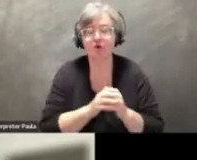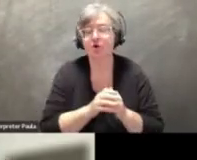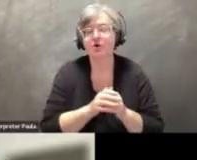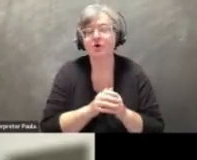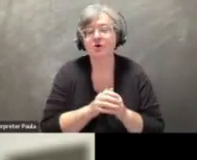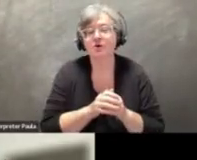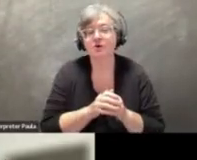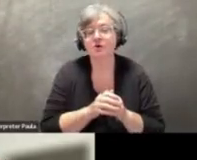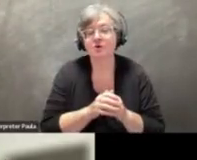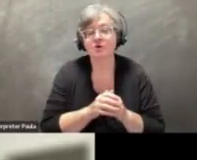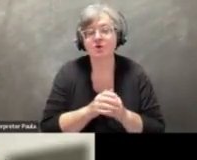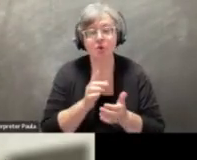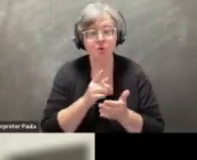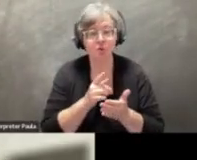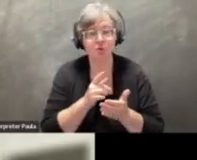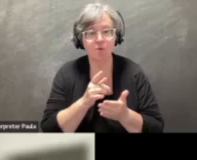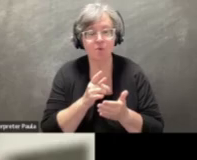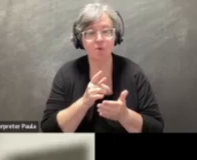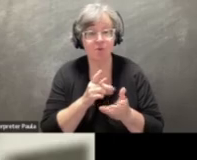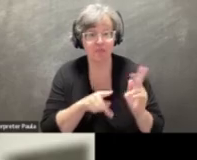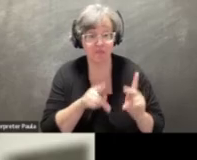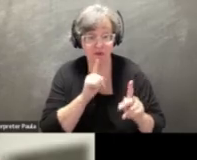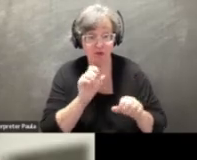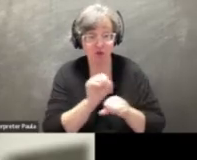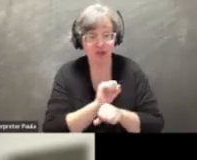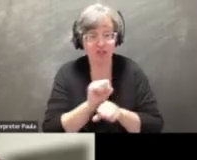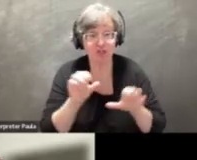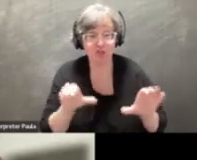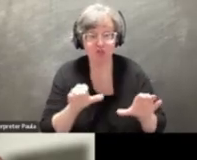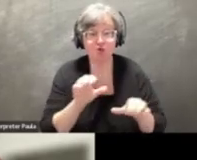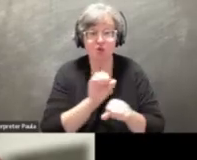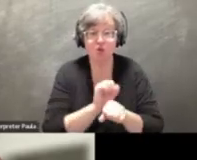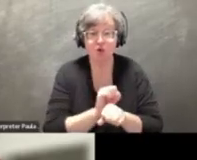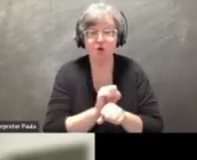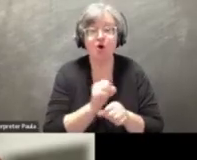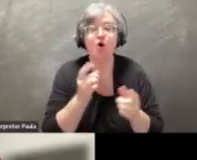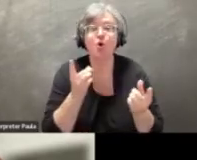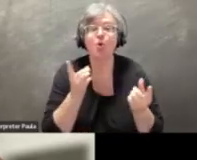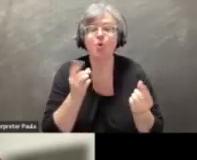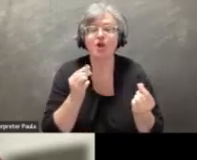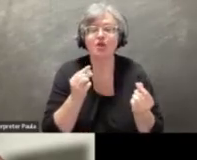actually doing the work that executes on that newfound